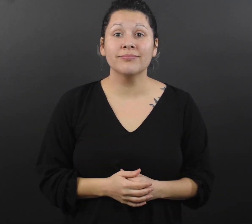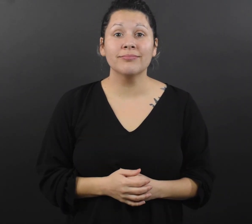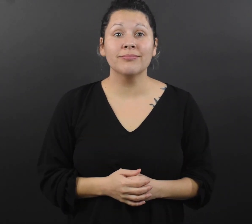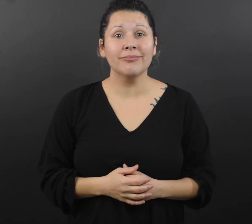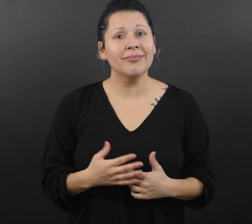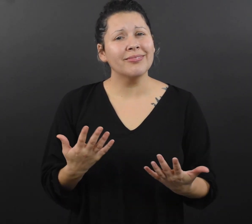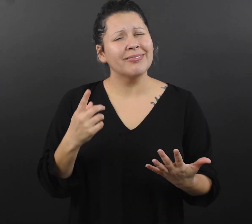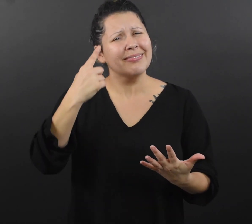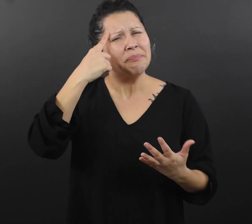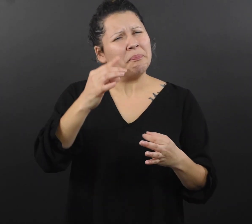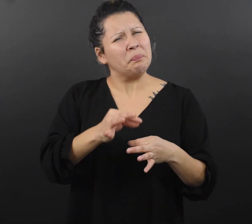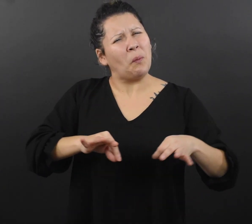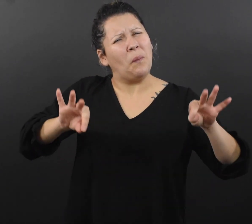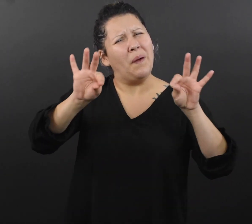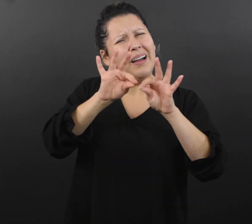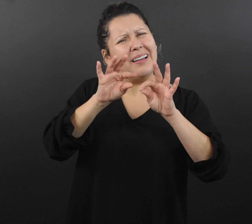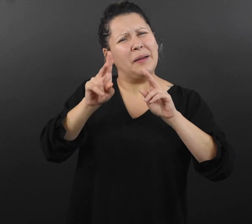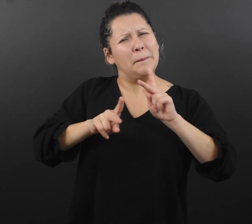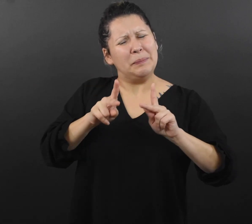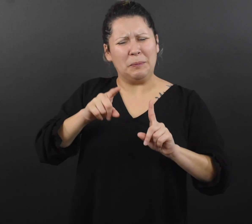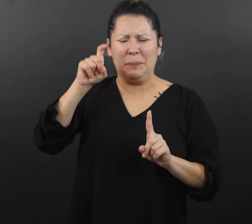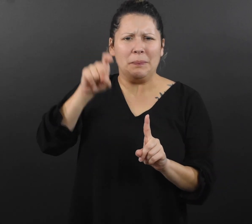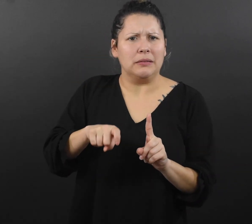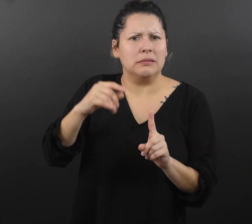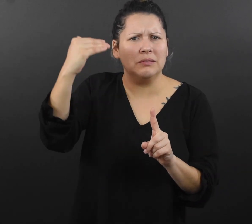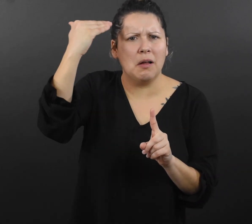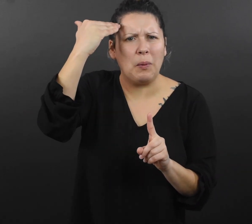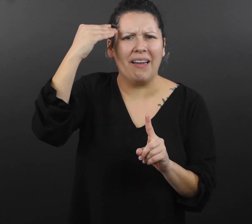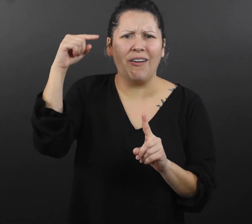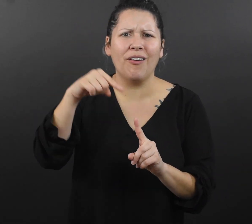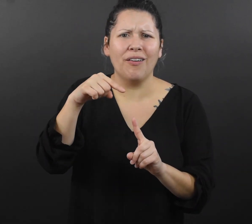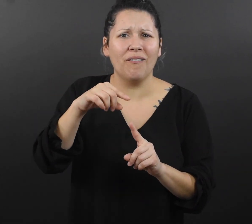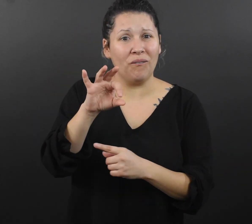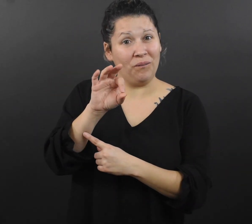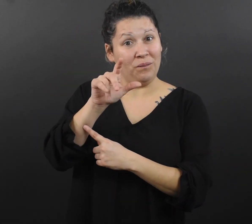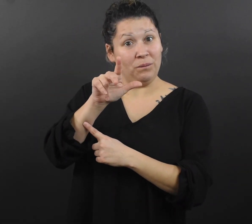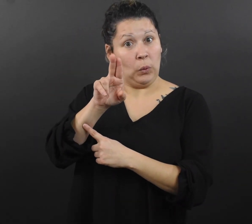I think it’s a point people need to be aware of. Flu isn’t something to brush off.